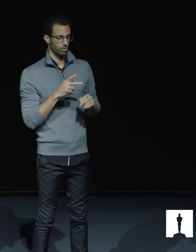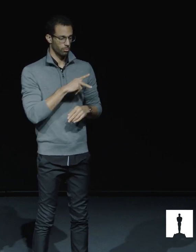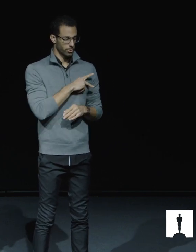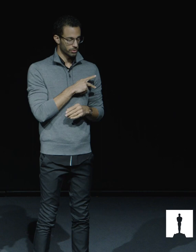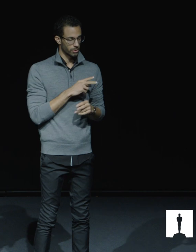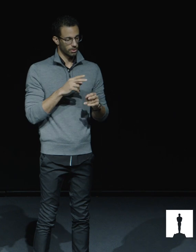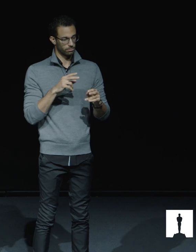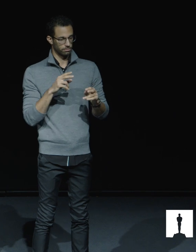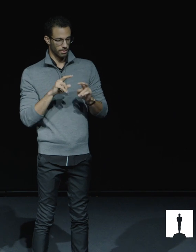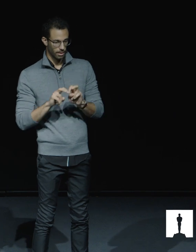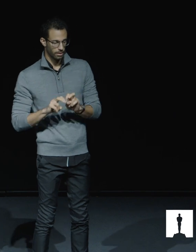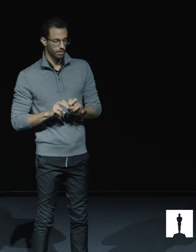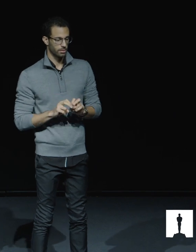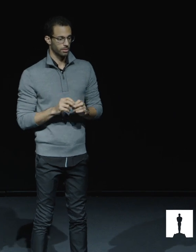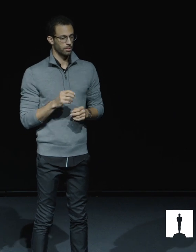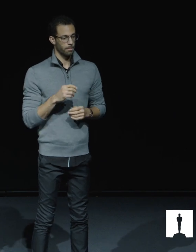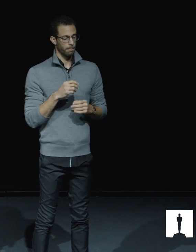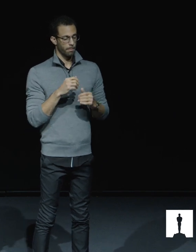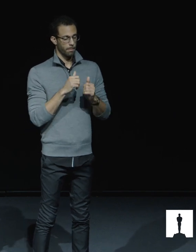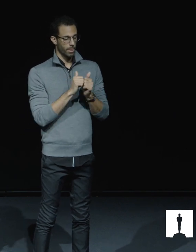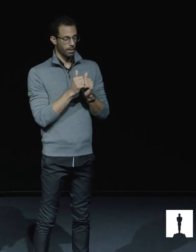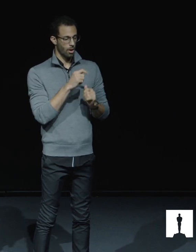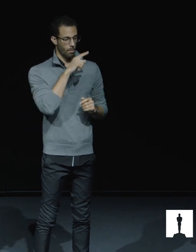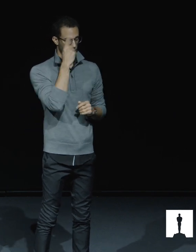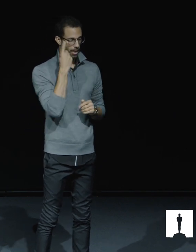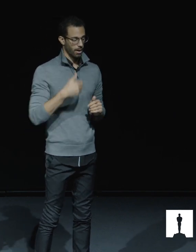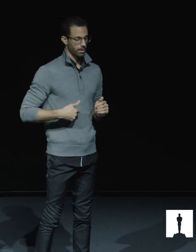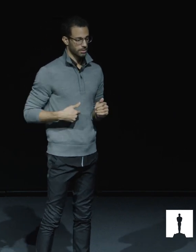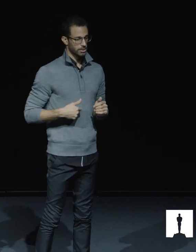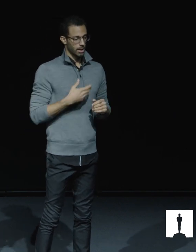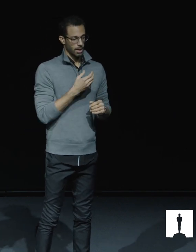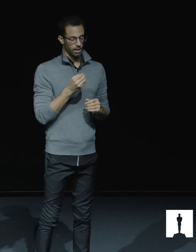the relationship between Blackness and cinema. Baldwin models how pleasure, history, and